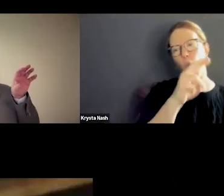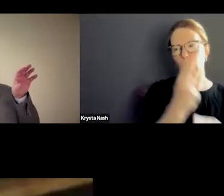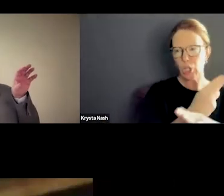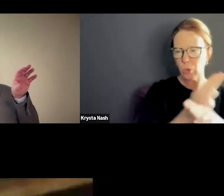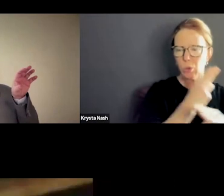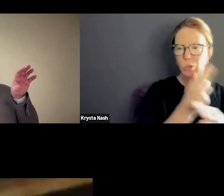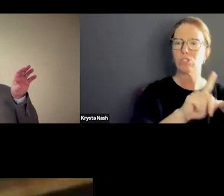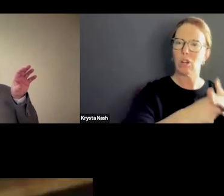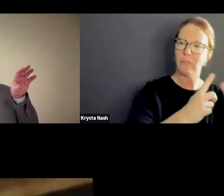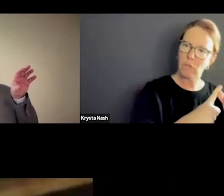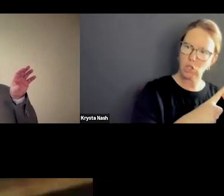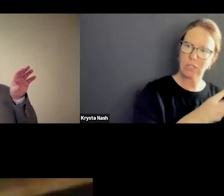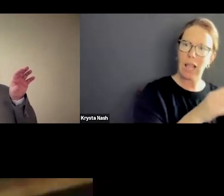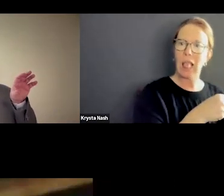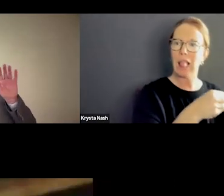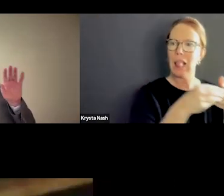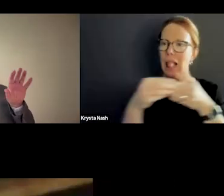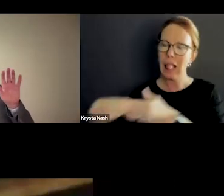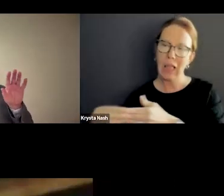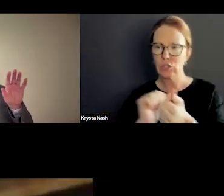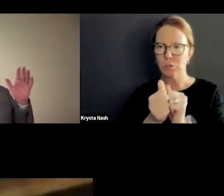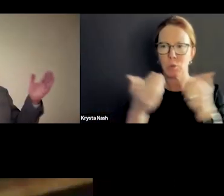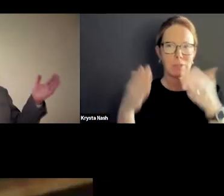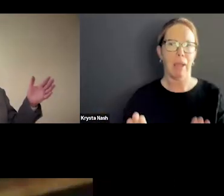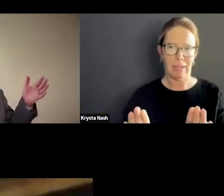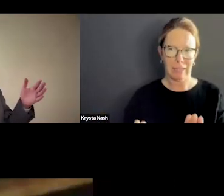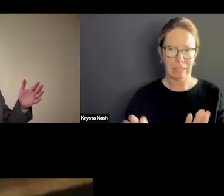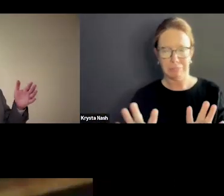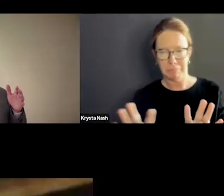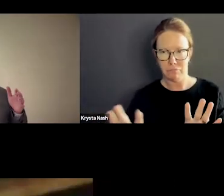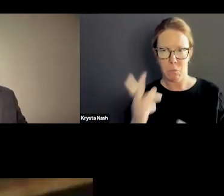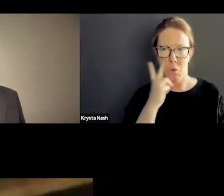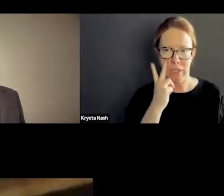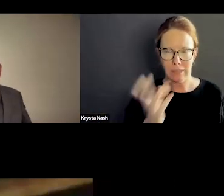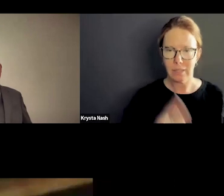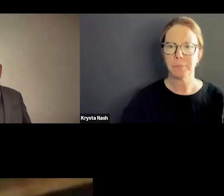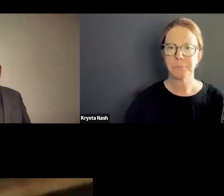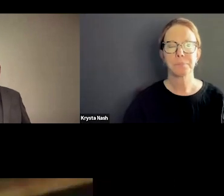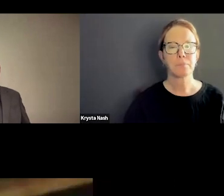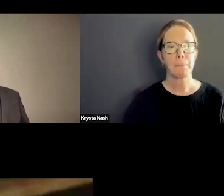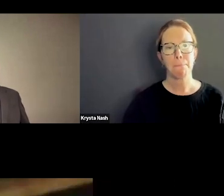and then it led to sports betting from the best that we can tell based on the questions that we asked about this particular issue.